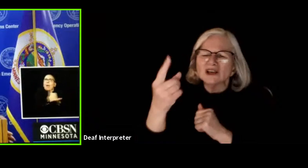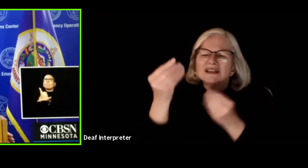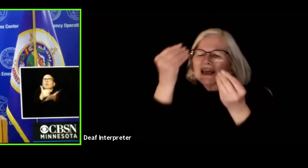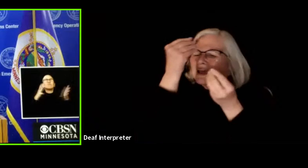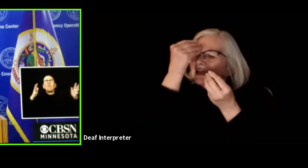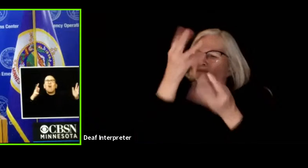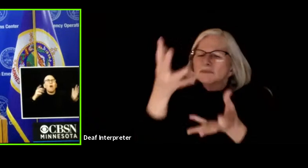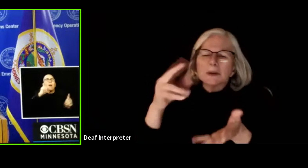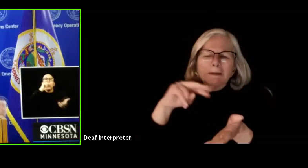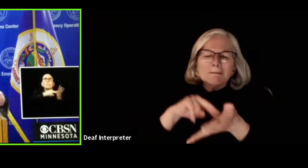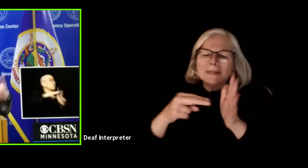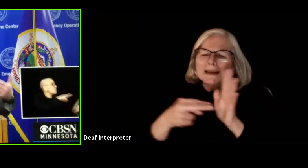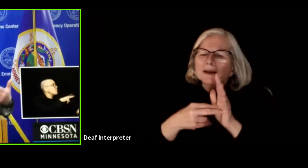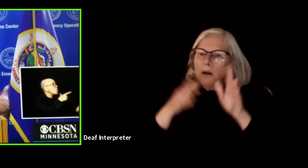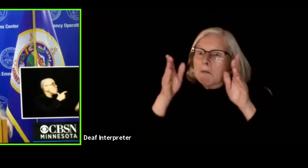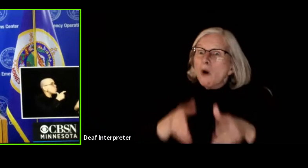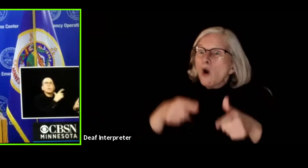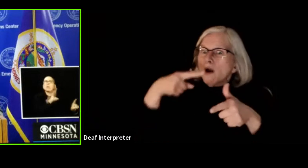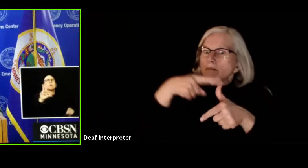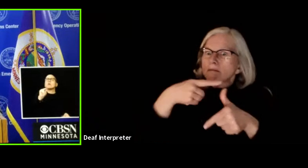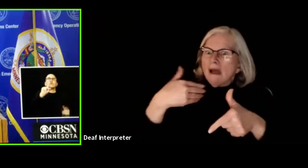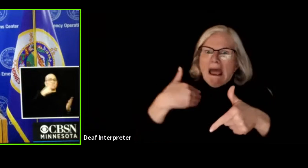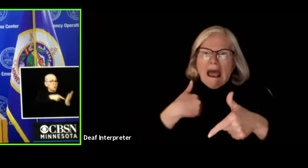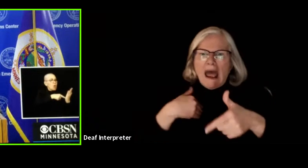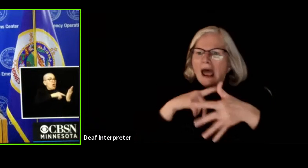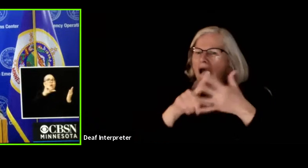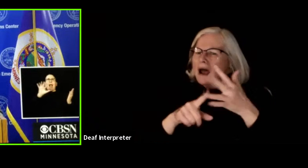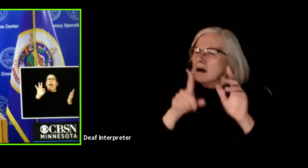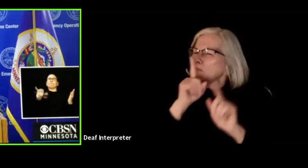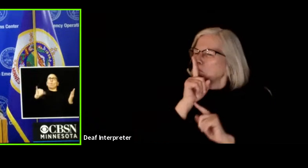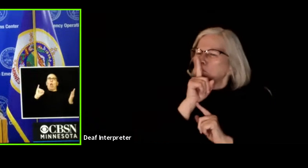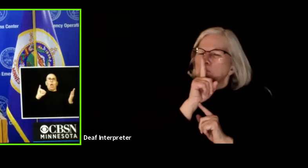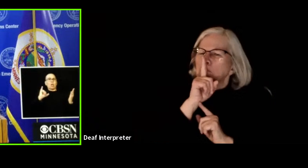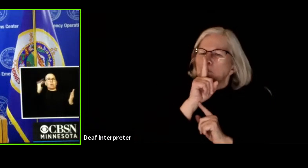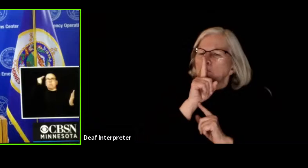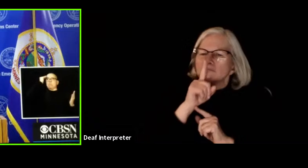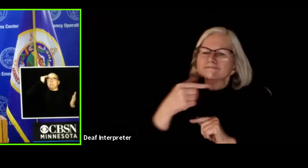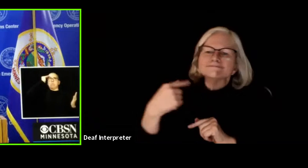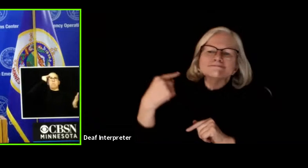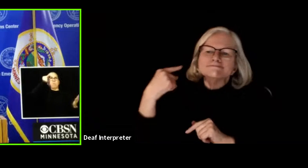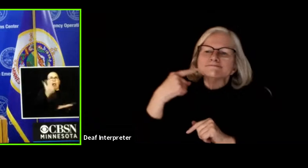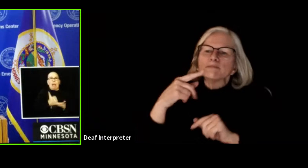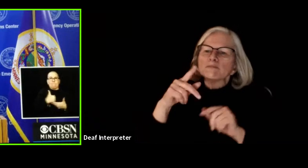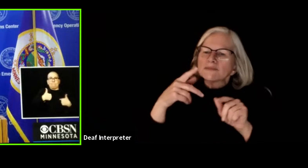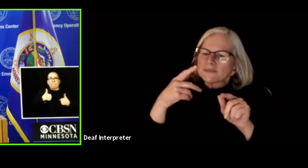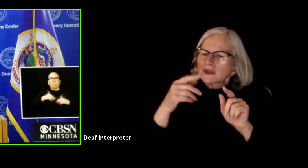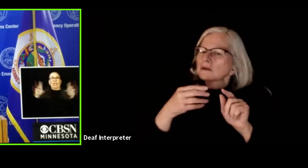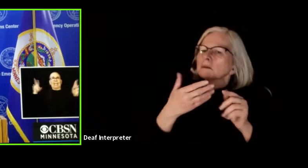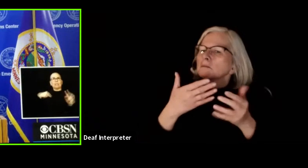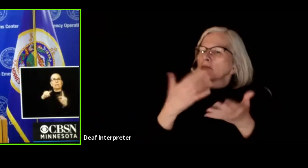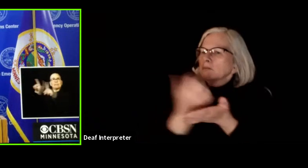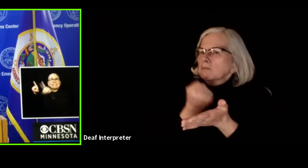EXPOSED, JUST LETS THEM KNOW, YOU KNOW WHAT, MAYBE ISSUED RUN AND GET A TEST AND ESPECIALLY WITH YOUNGER PEOPLE, YOU MAY BE TOTALLY